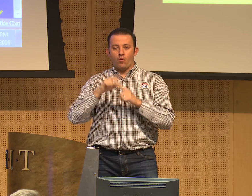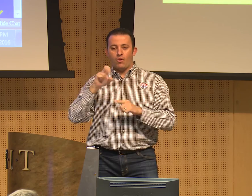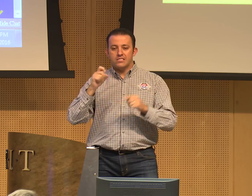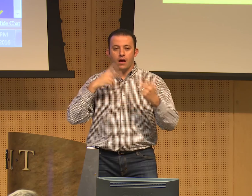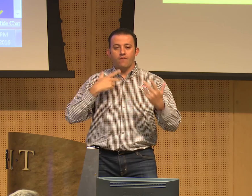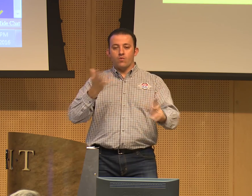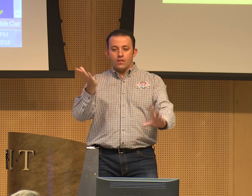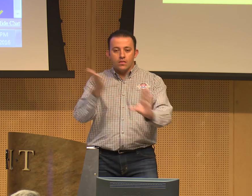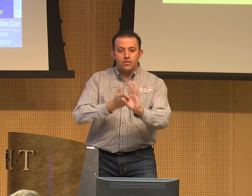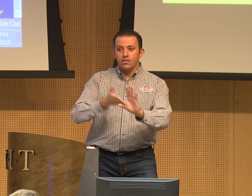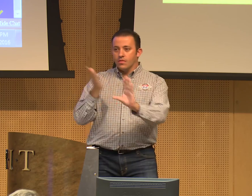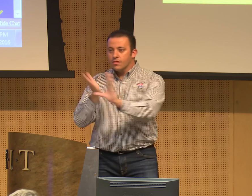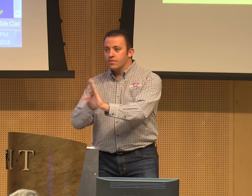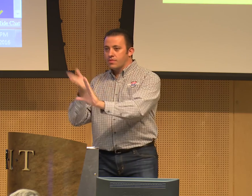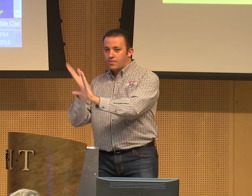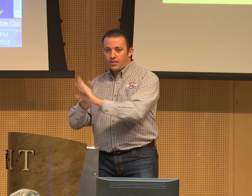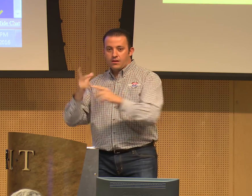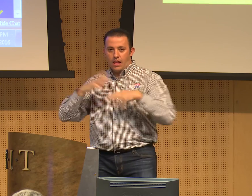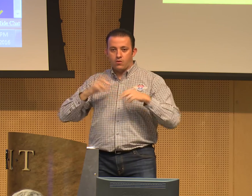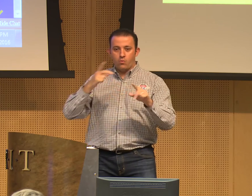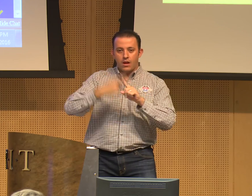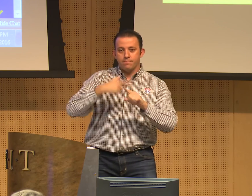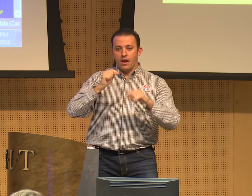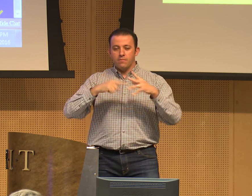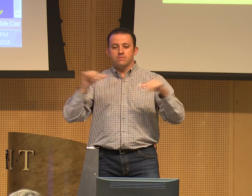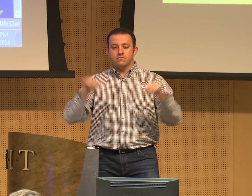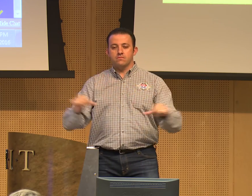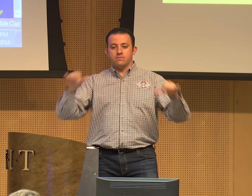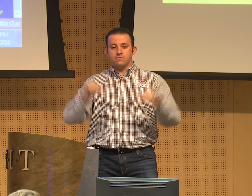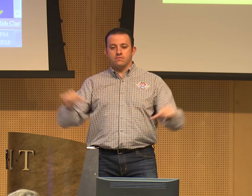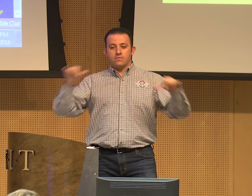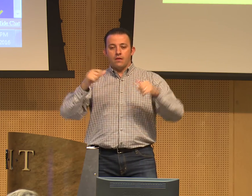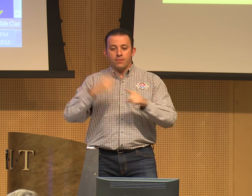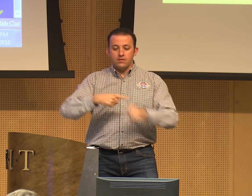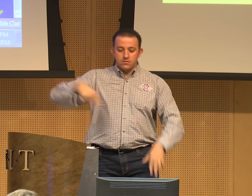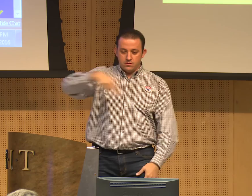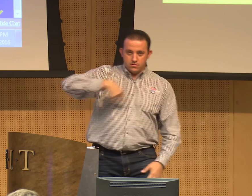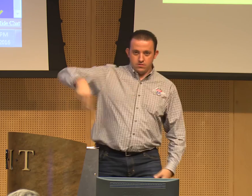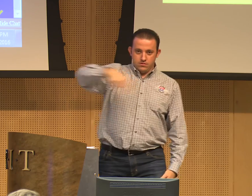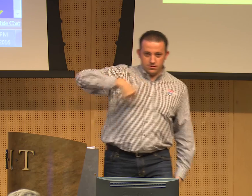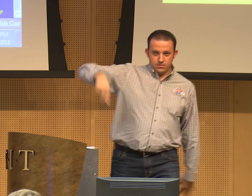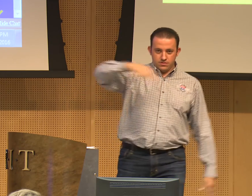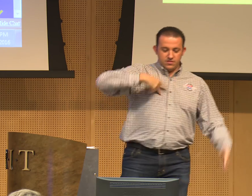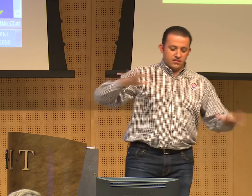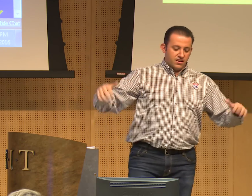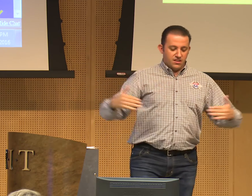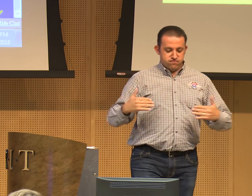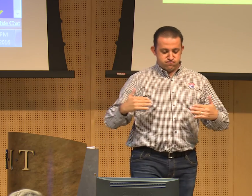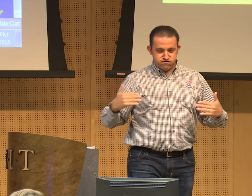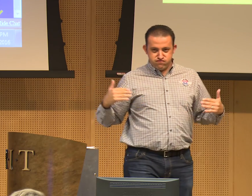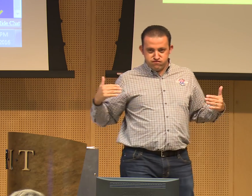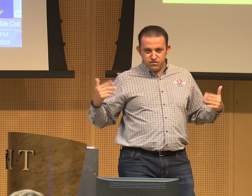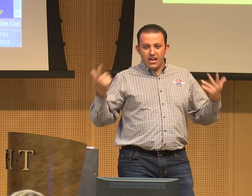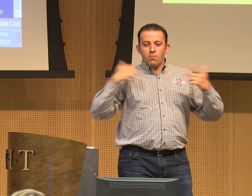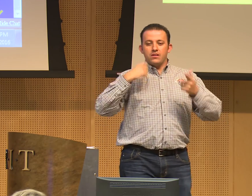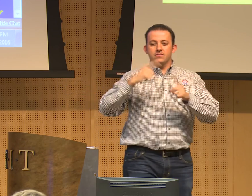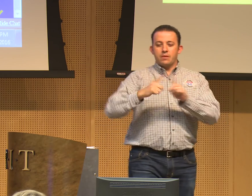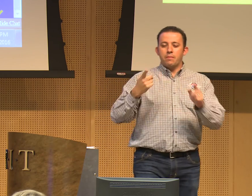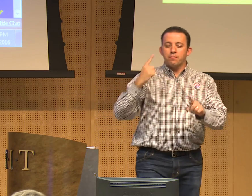with real estate and convincing people where they were going to rent their apartments in the city, and, um, I had just really had enough time doing that,